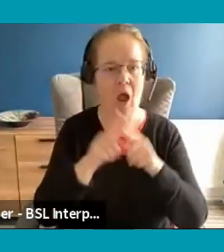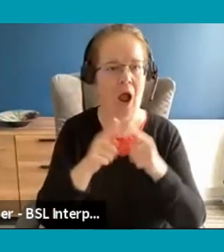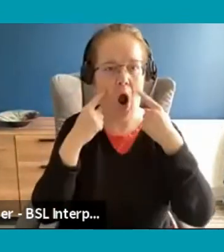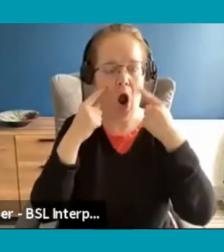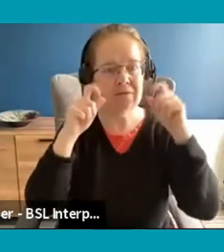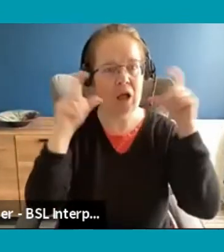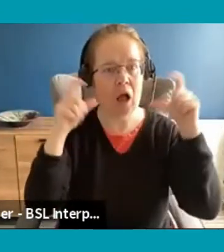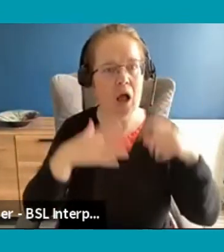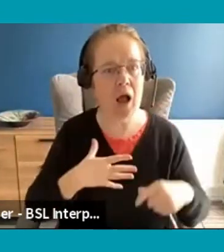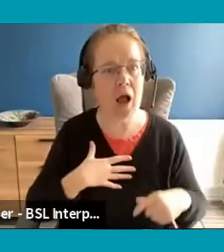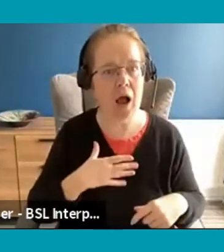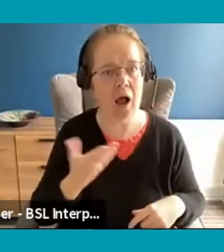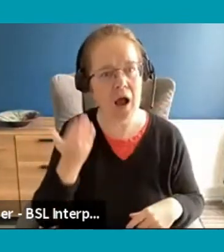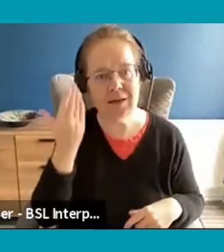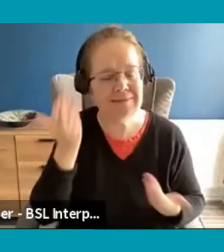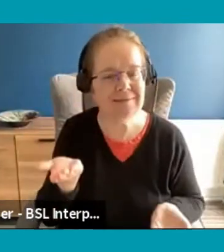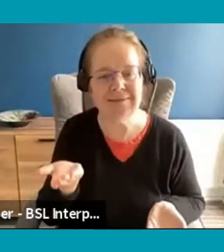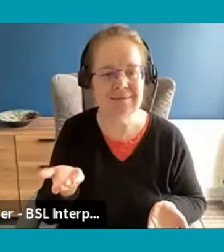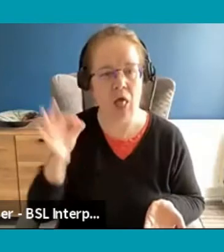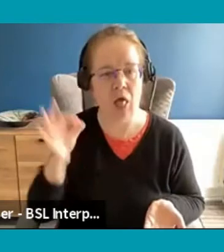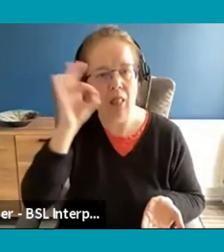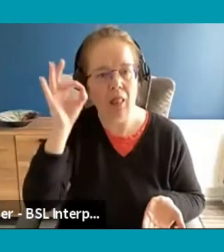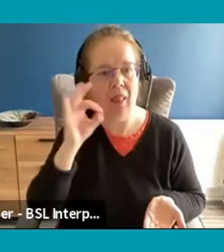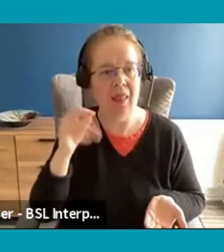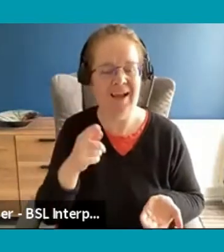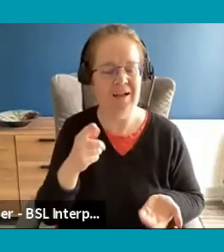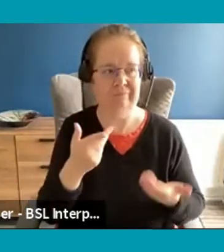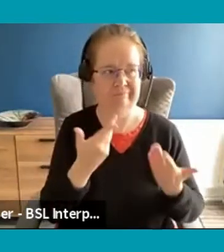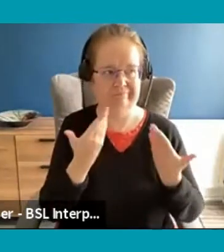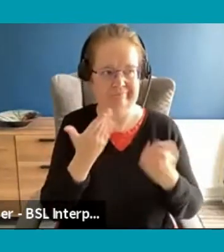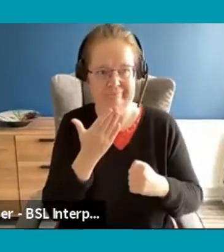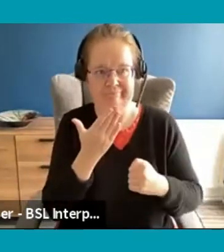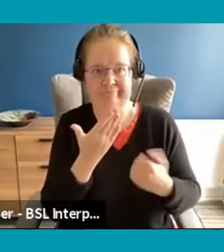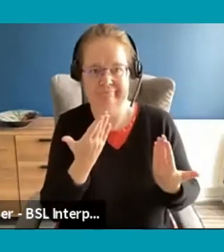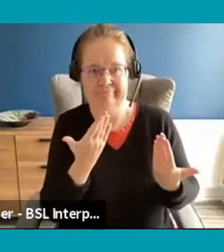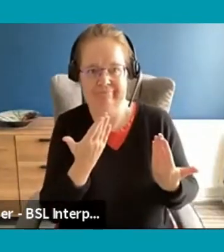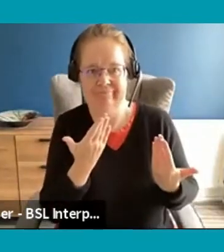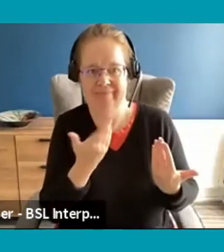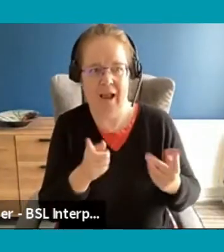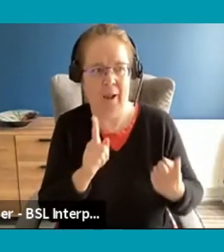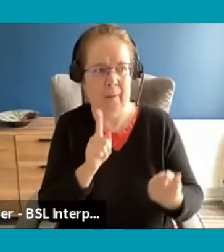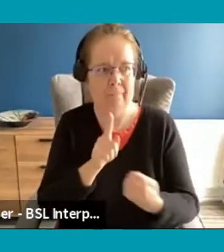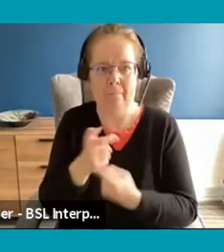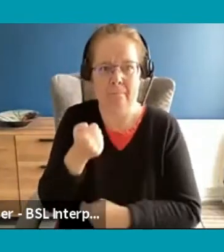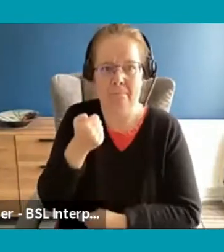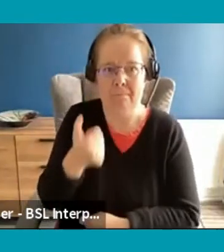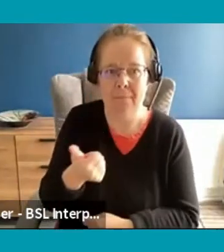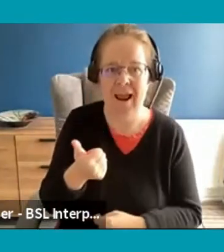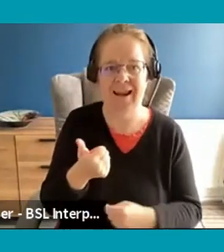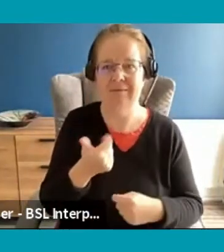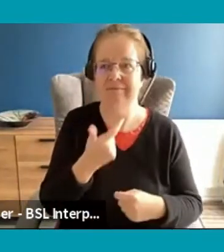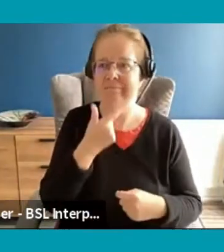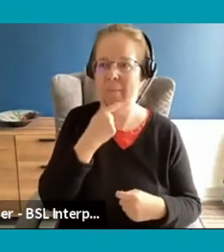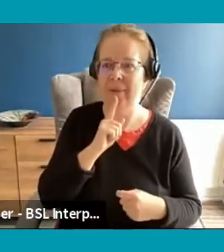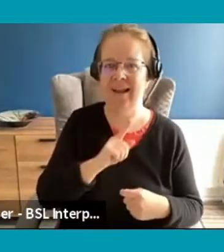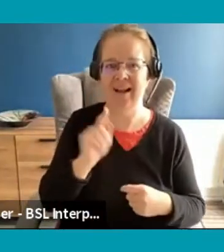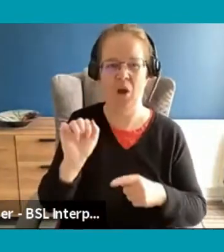that previously doors had been shut too, because not many people had a lot of faith in their futures and employment.